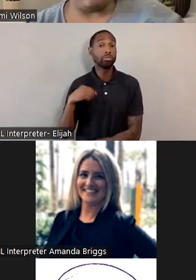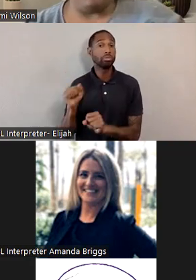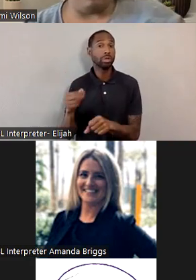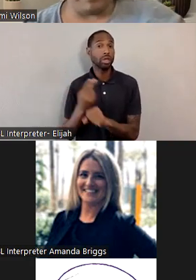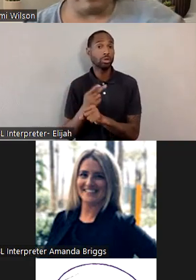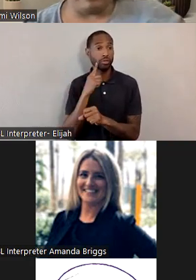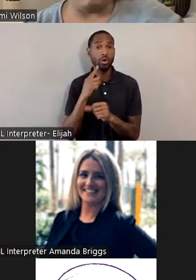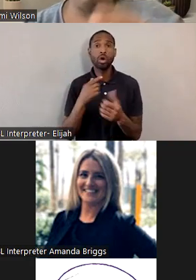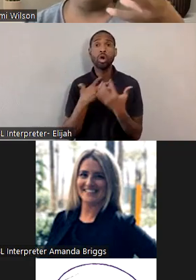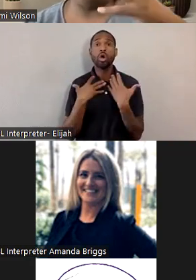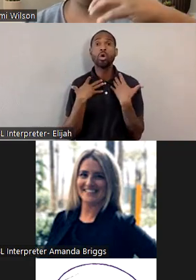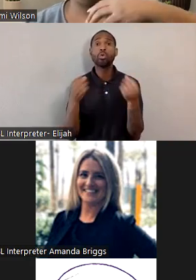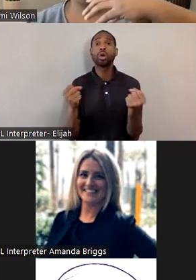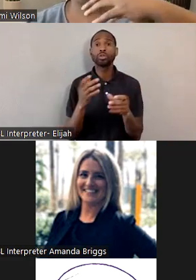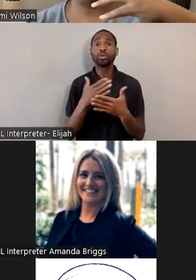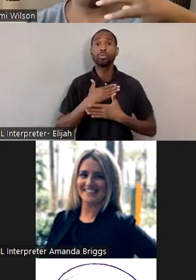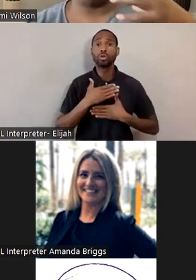the rescue breathing, and it prevents. So say,